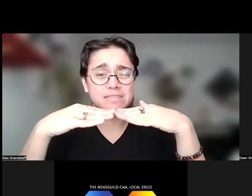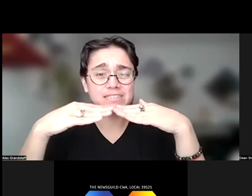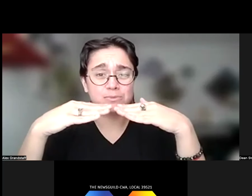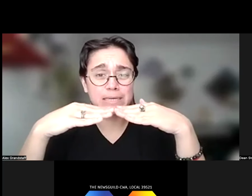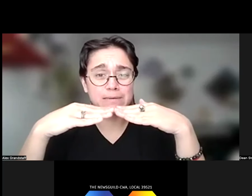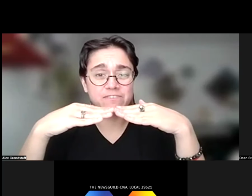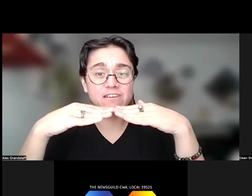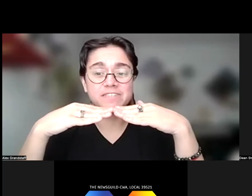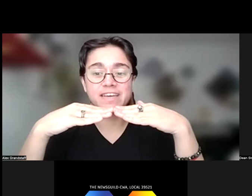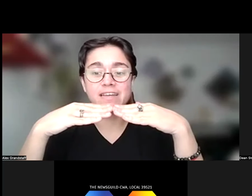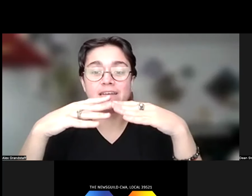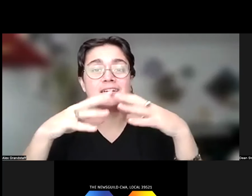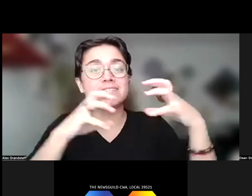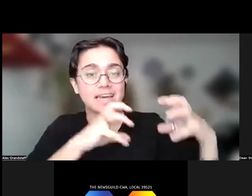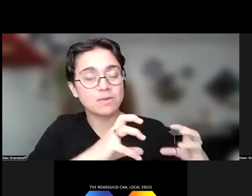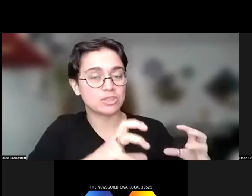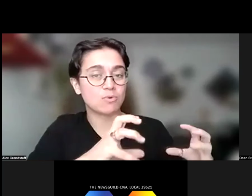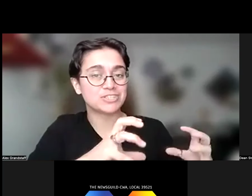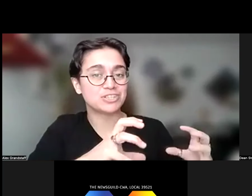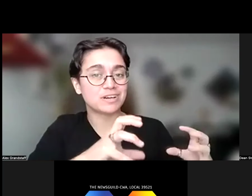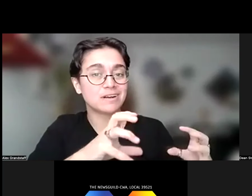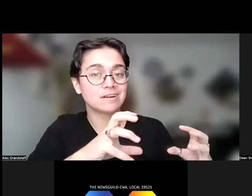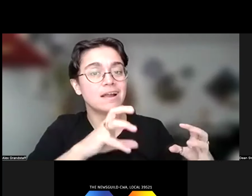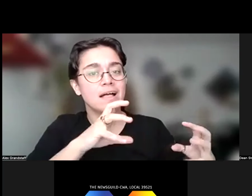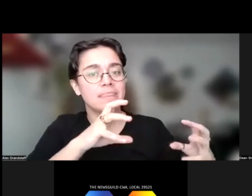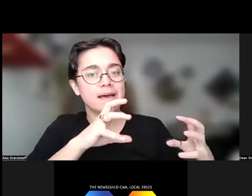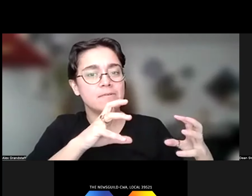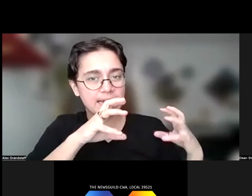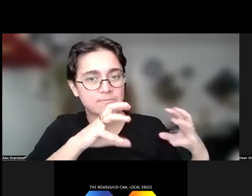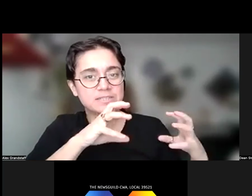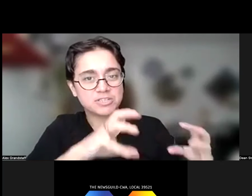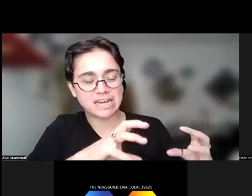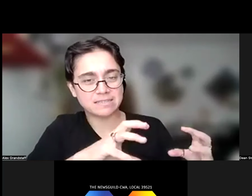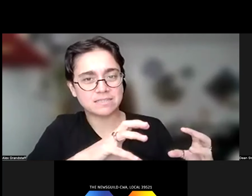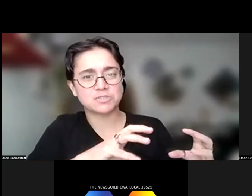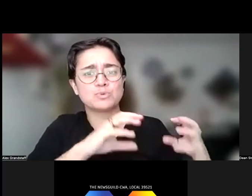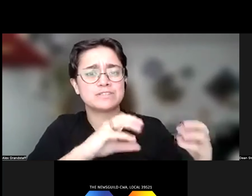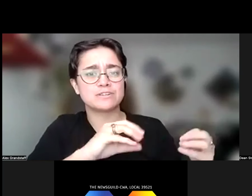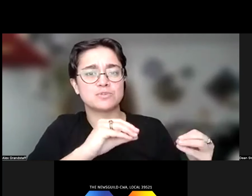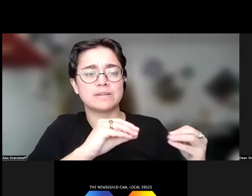We want people with disabilities to be involved in deciding what the questions are